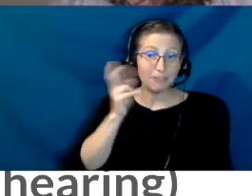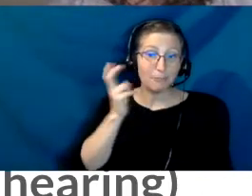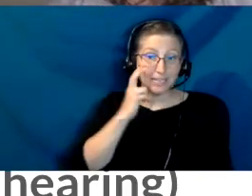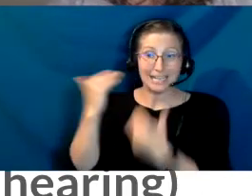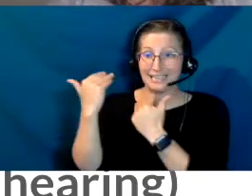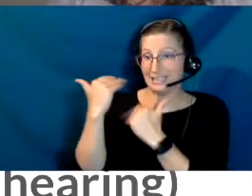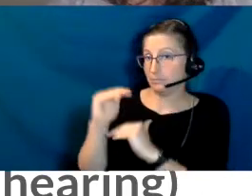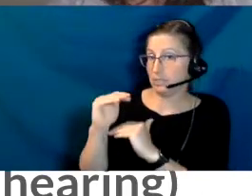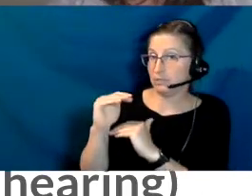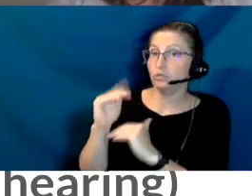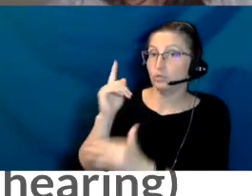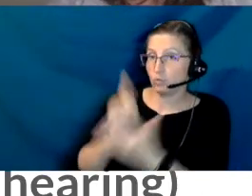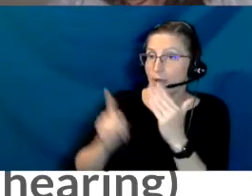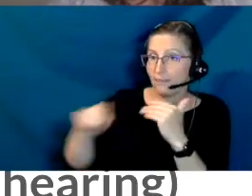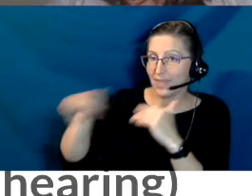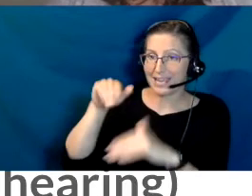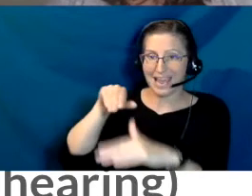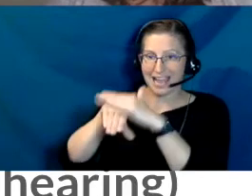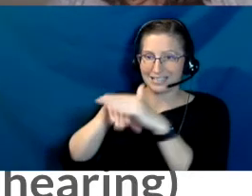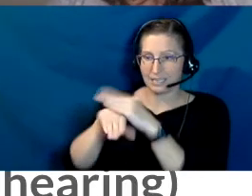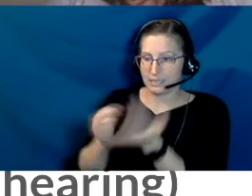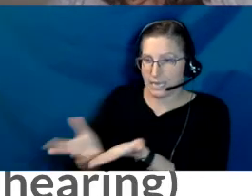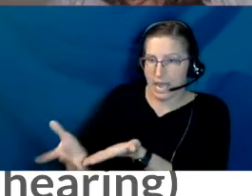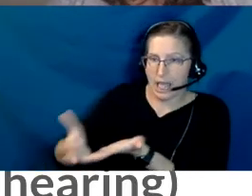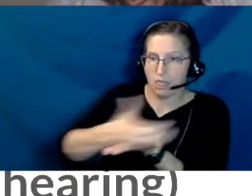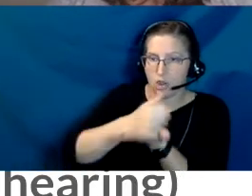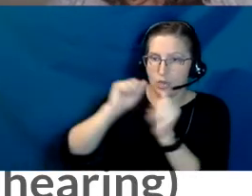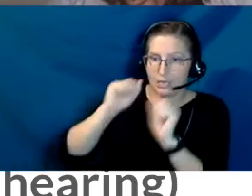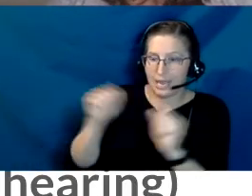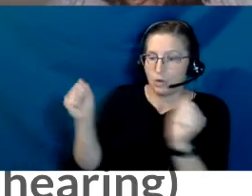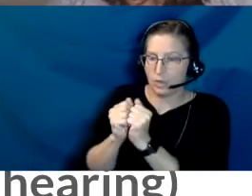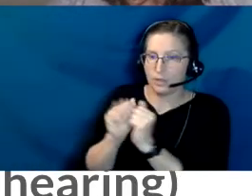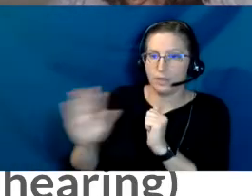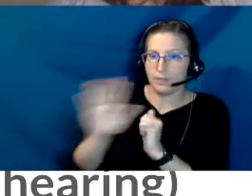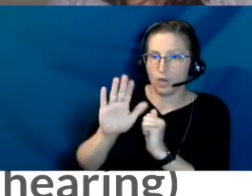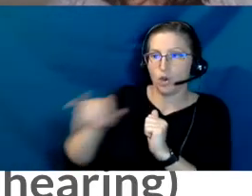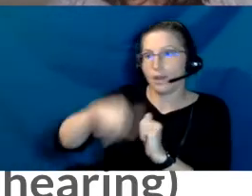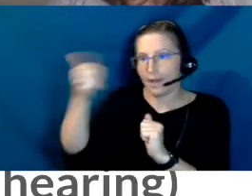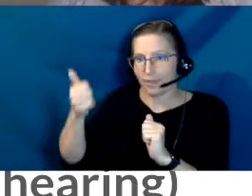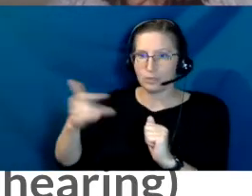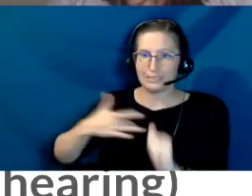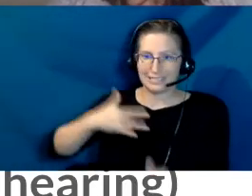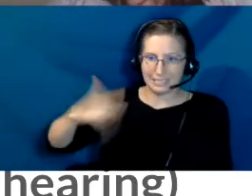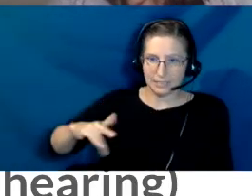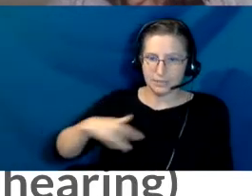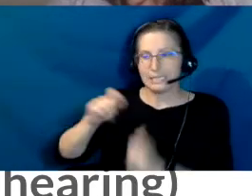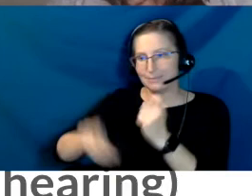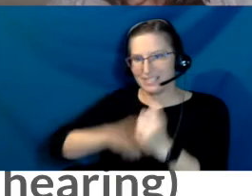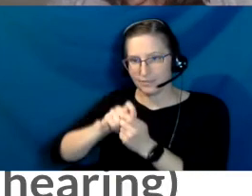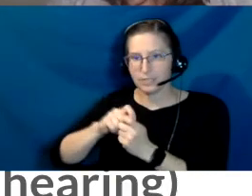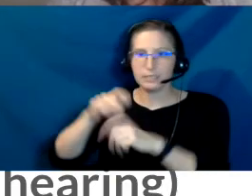is limited to what that child can gather through the use of their other senses, particularly